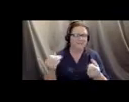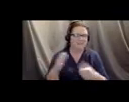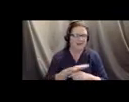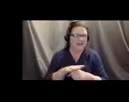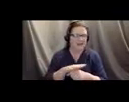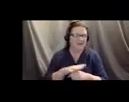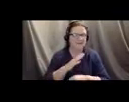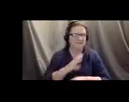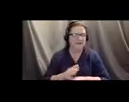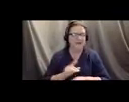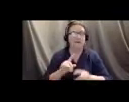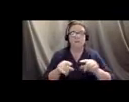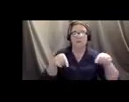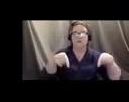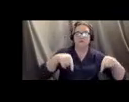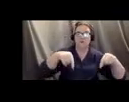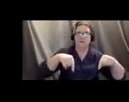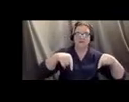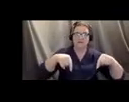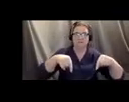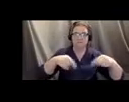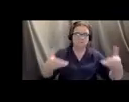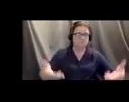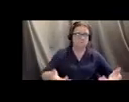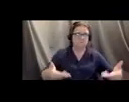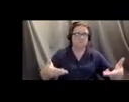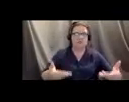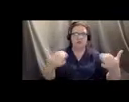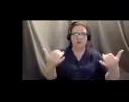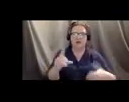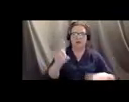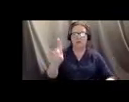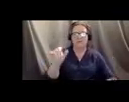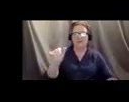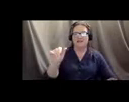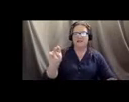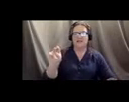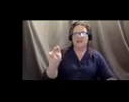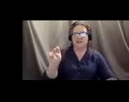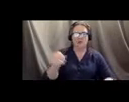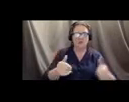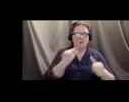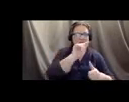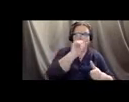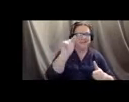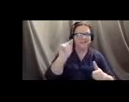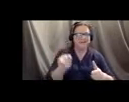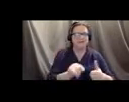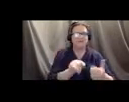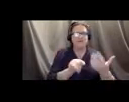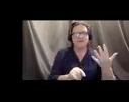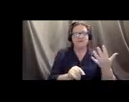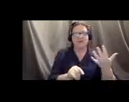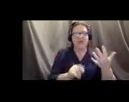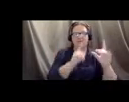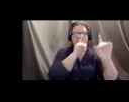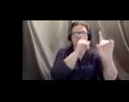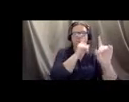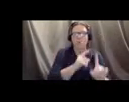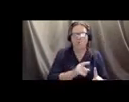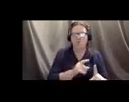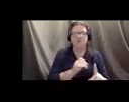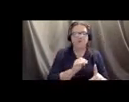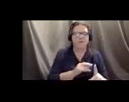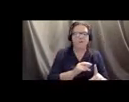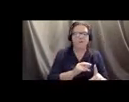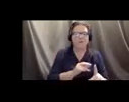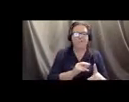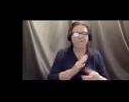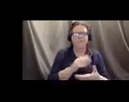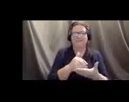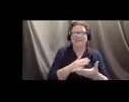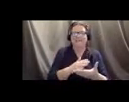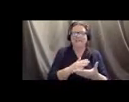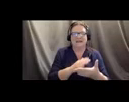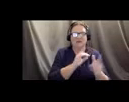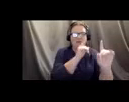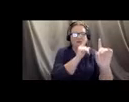But for the purposes of being here with DAN, which one of these goal or sector areas do